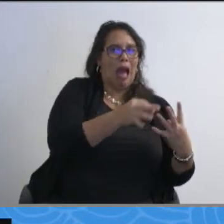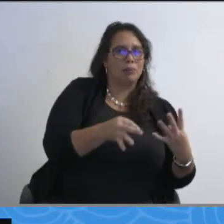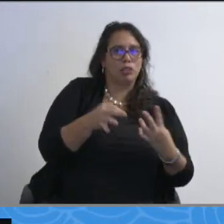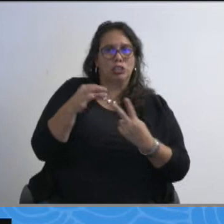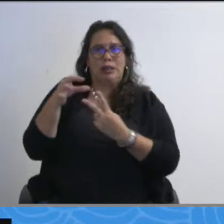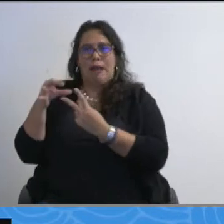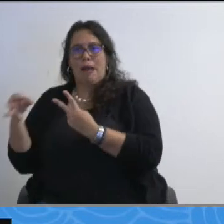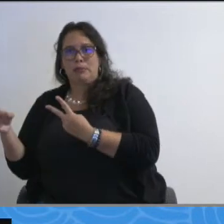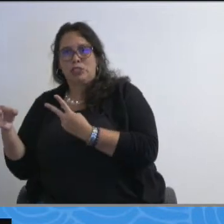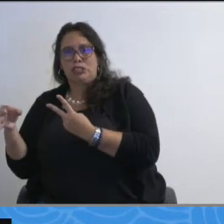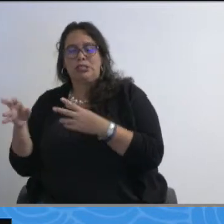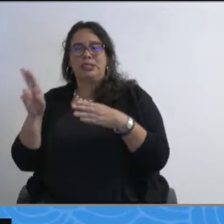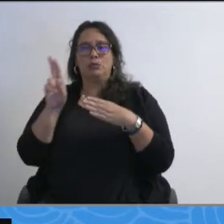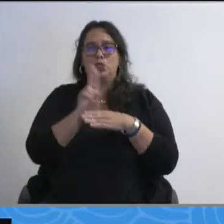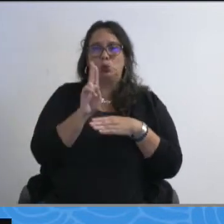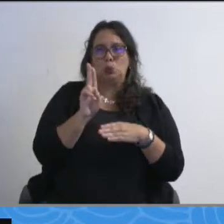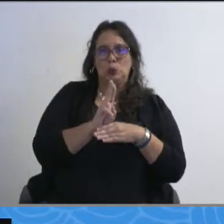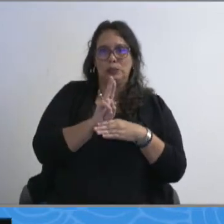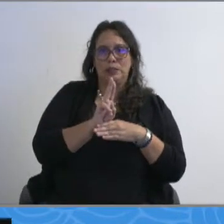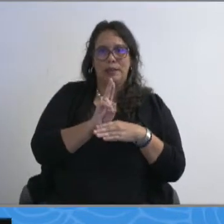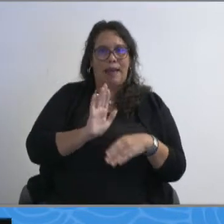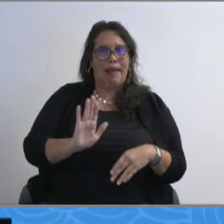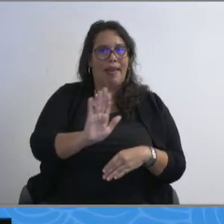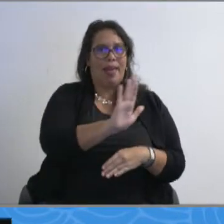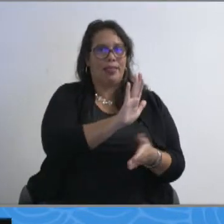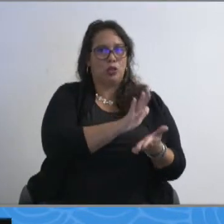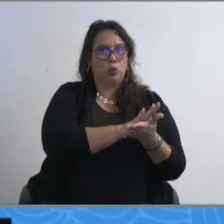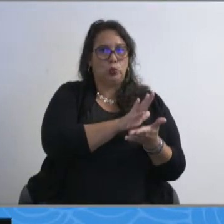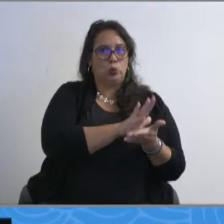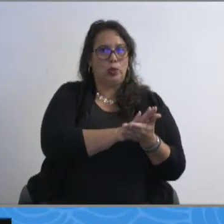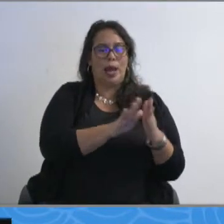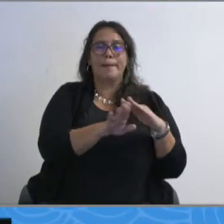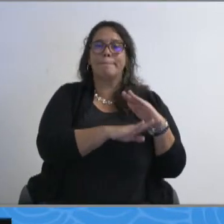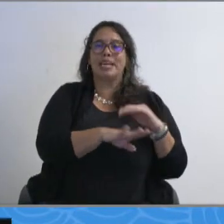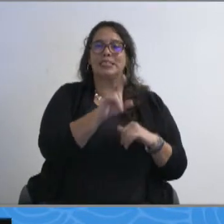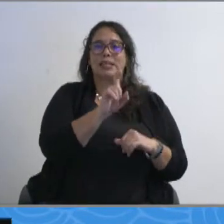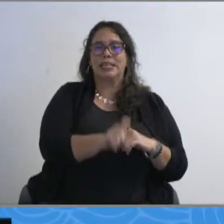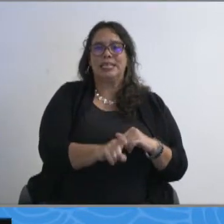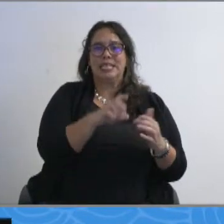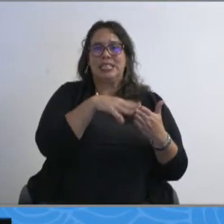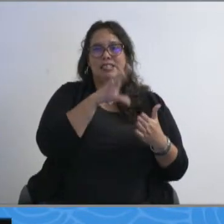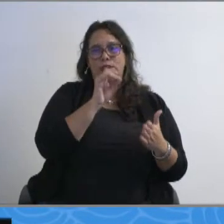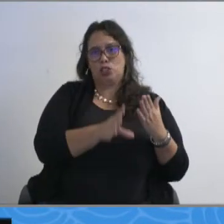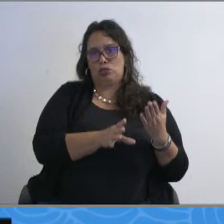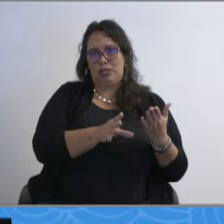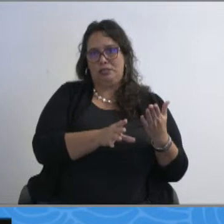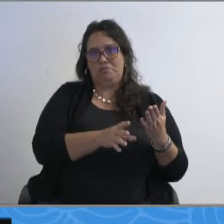are being utilized at their school site based on the needs of their students.